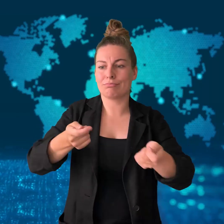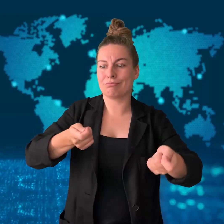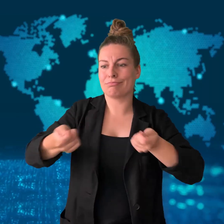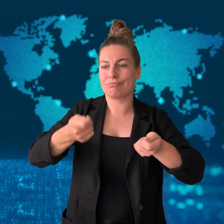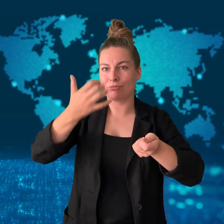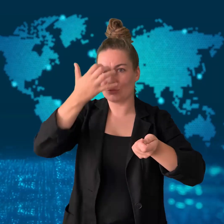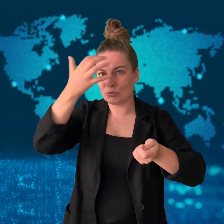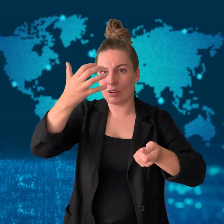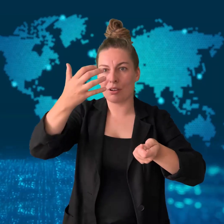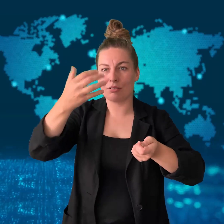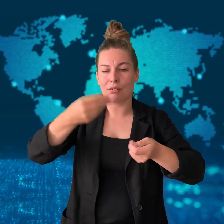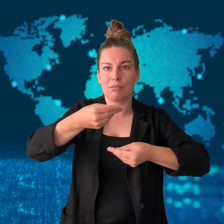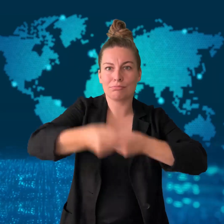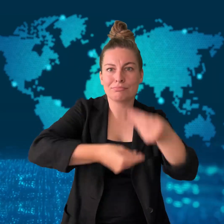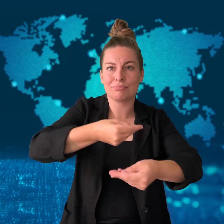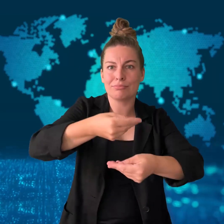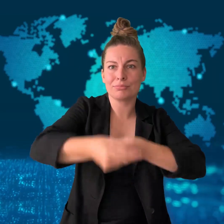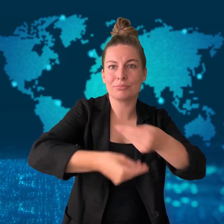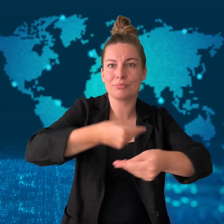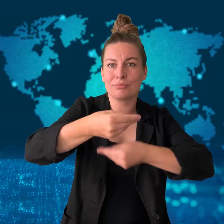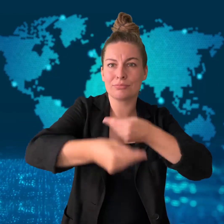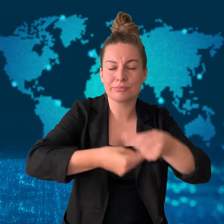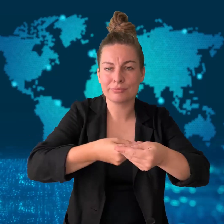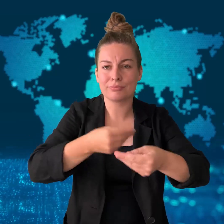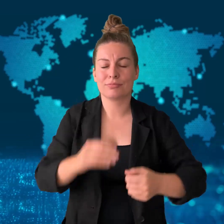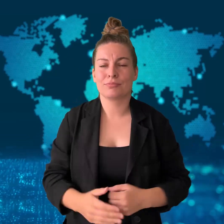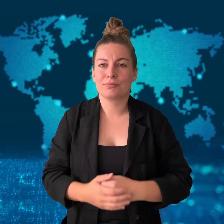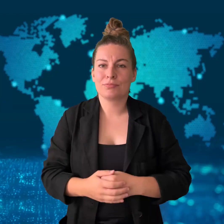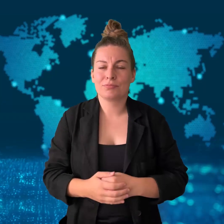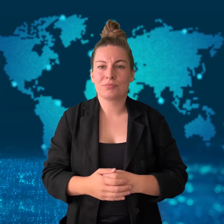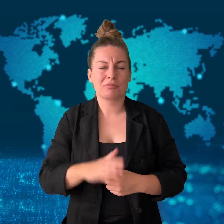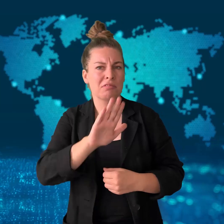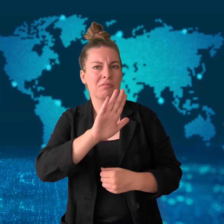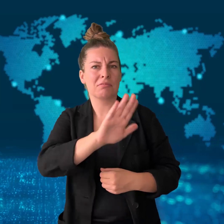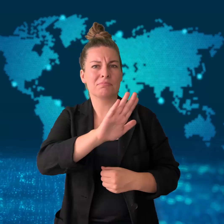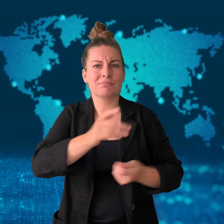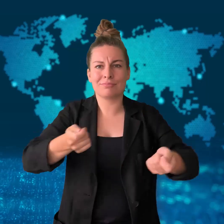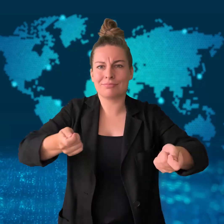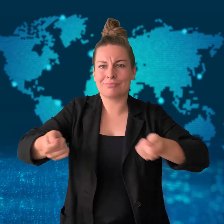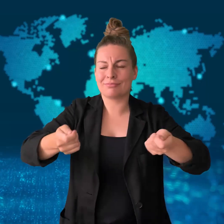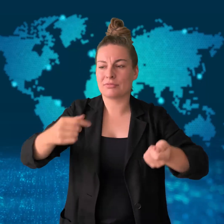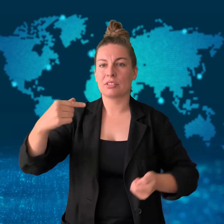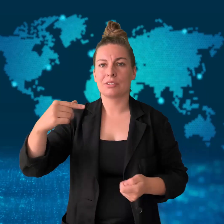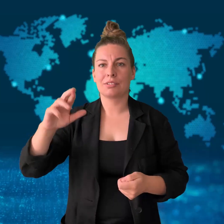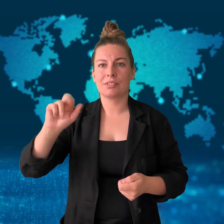country's new King Charles II "an untouchable monarch,"